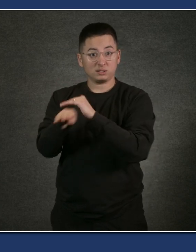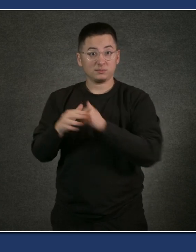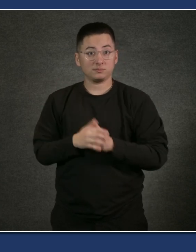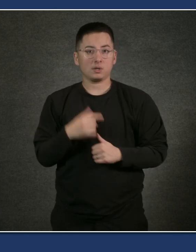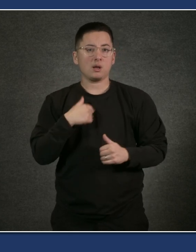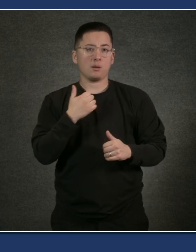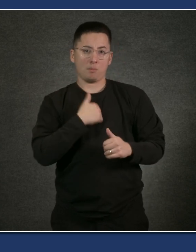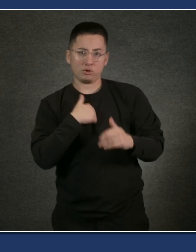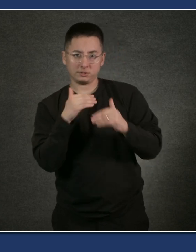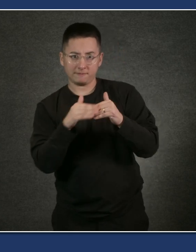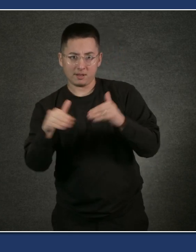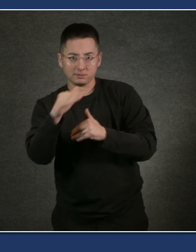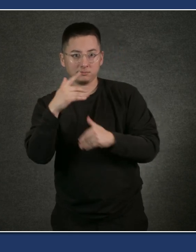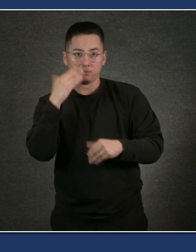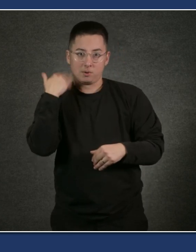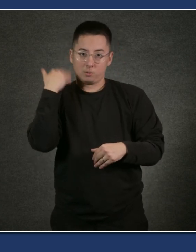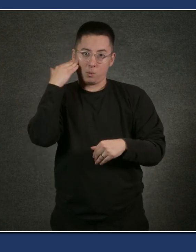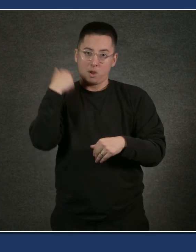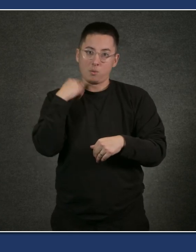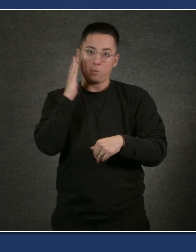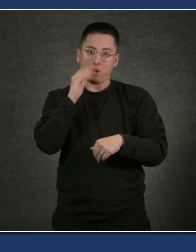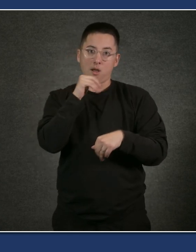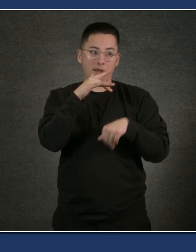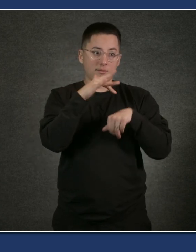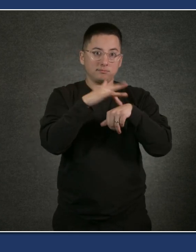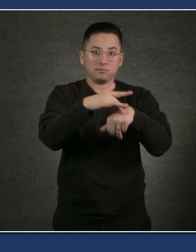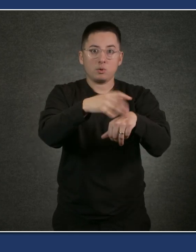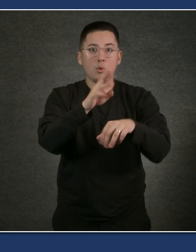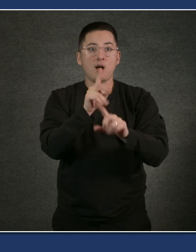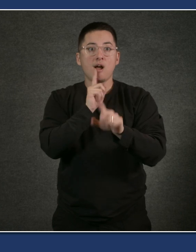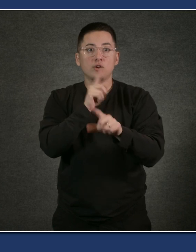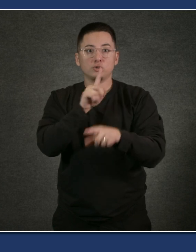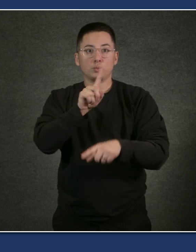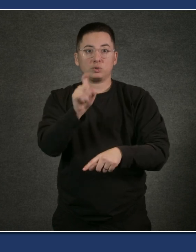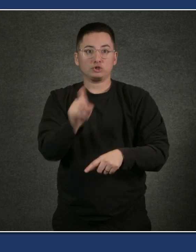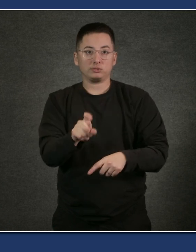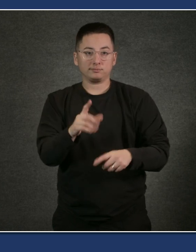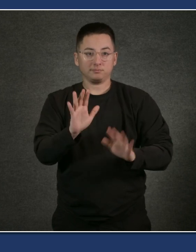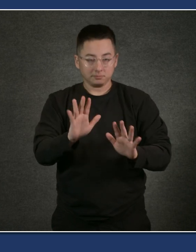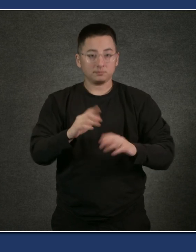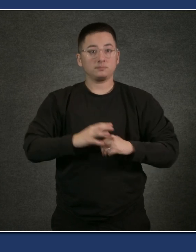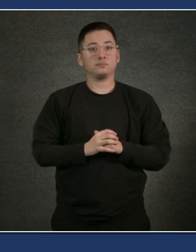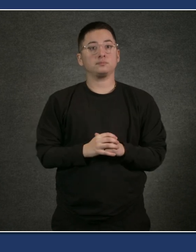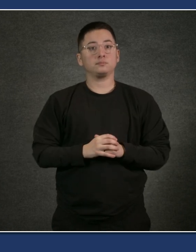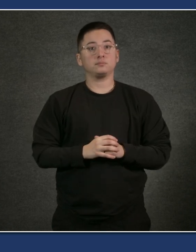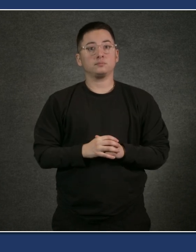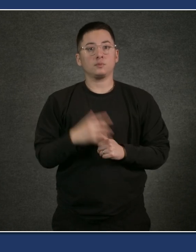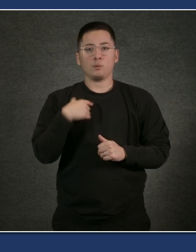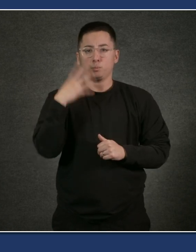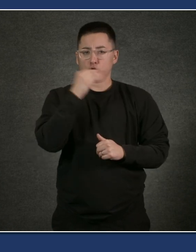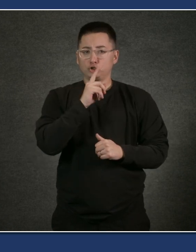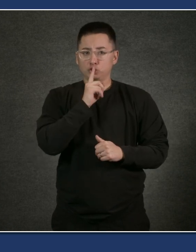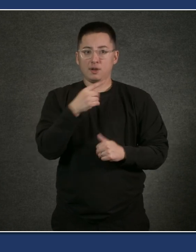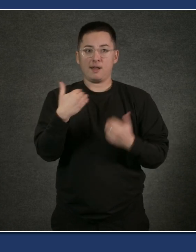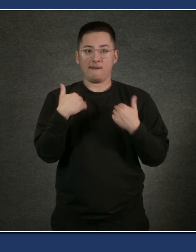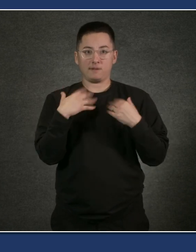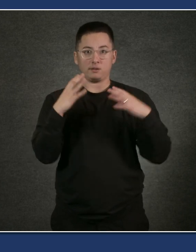I'll apologize in advance because I know I won't touch on everything or answer every question.